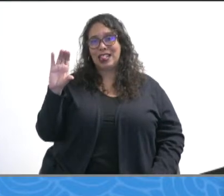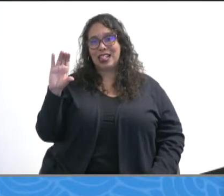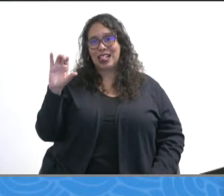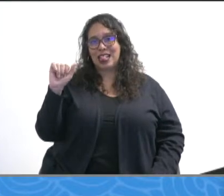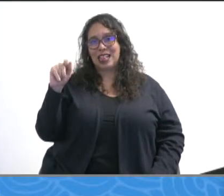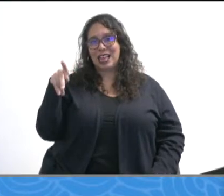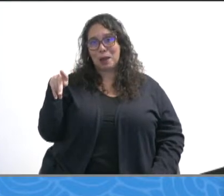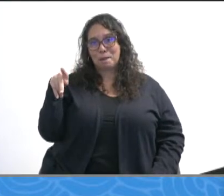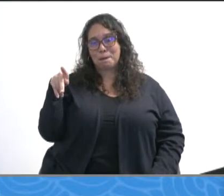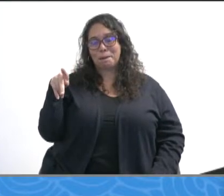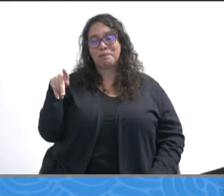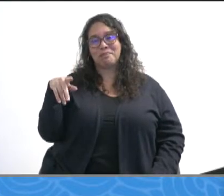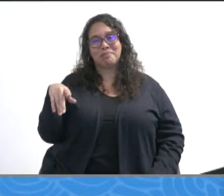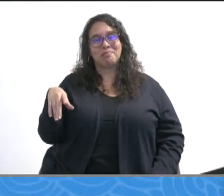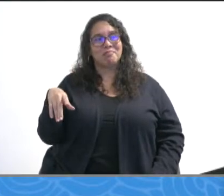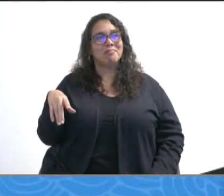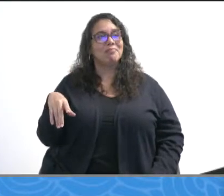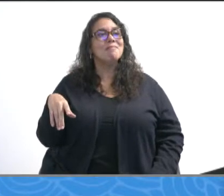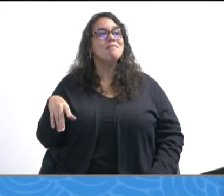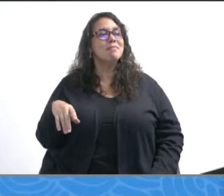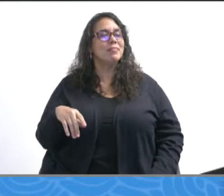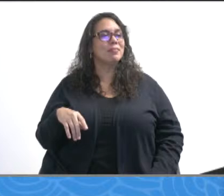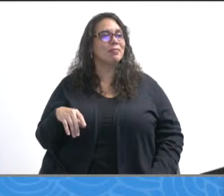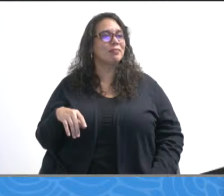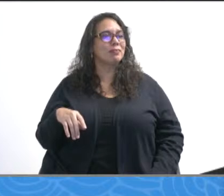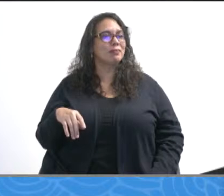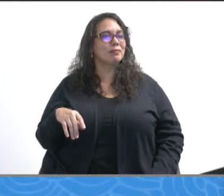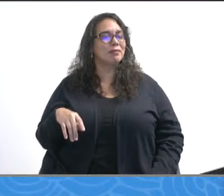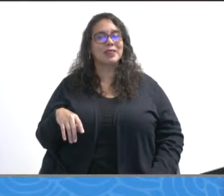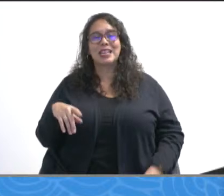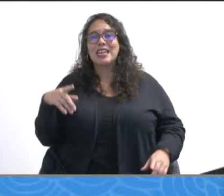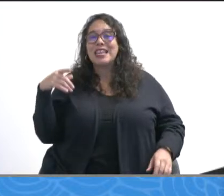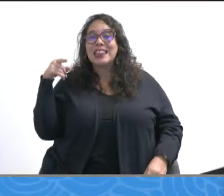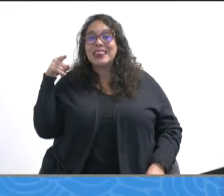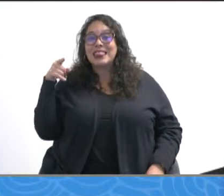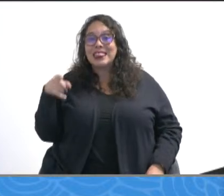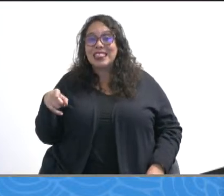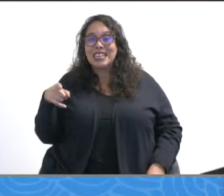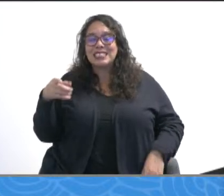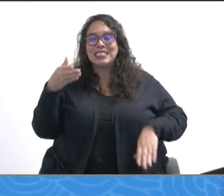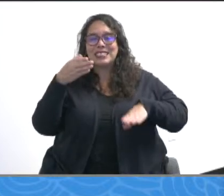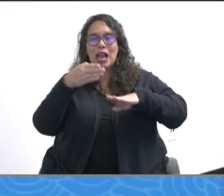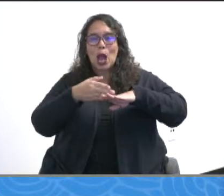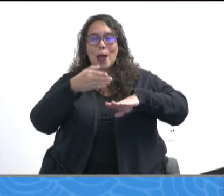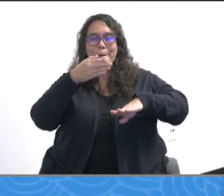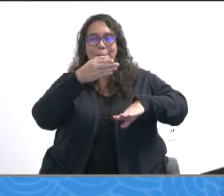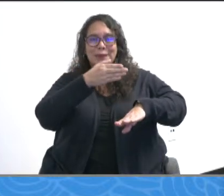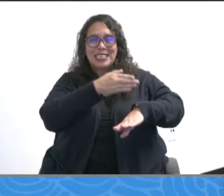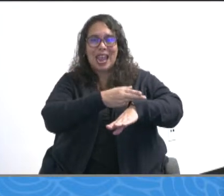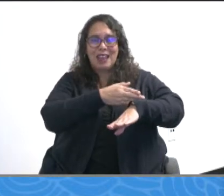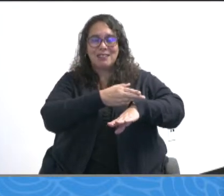or LCAP, as you know it. This is an update and a progress report